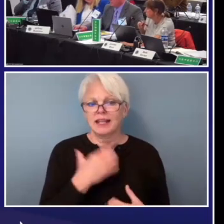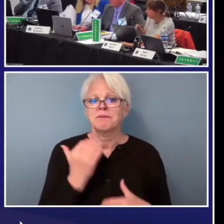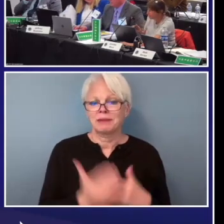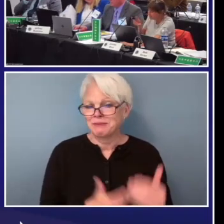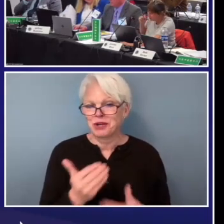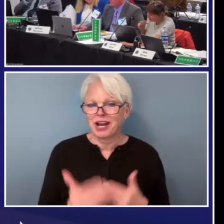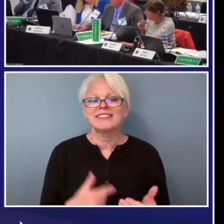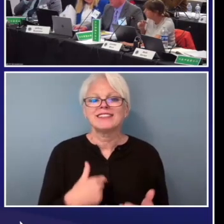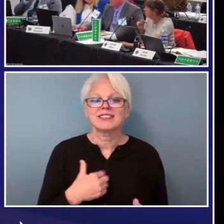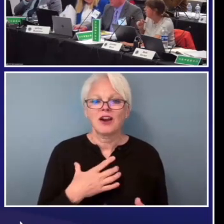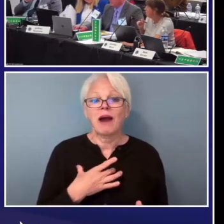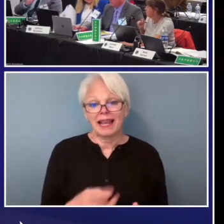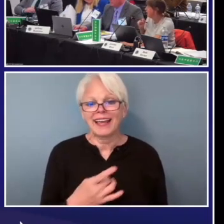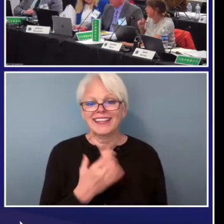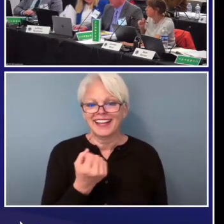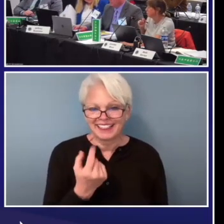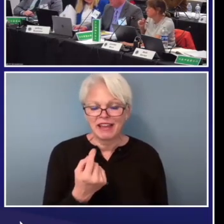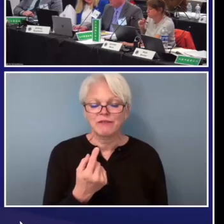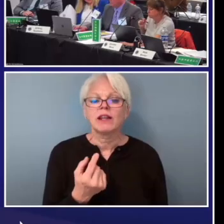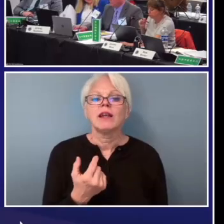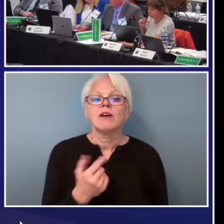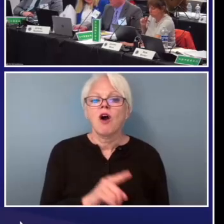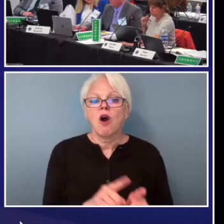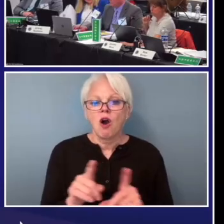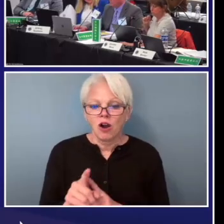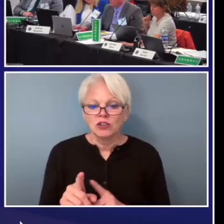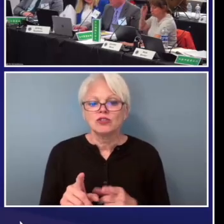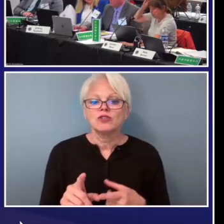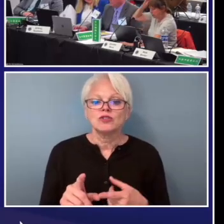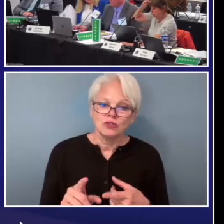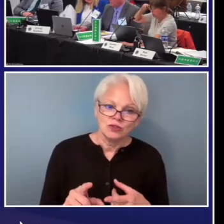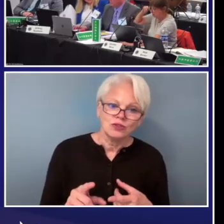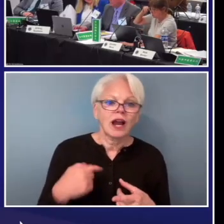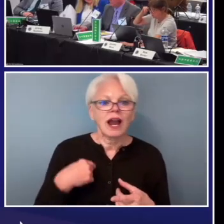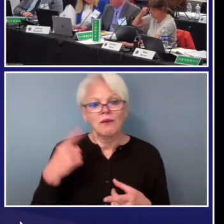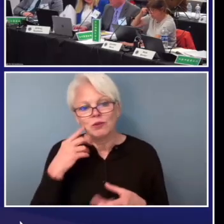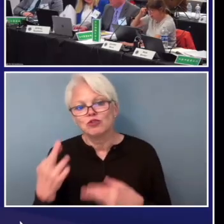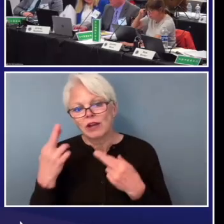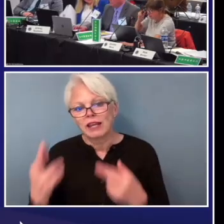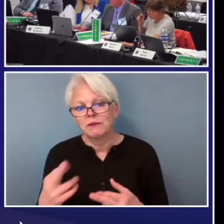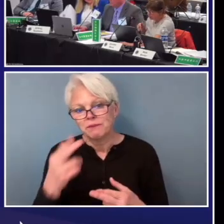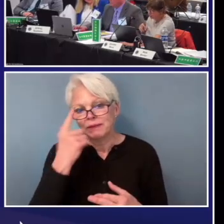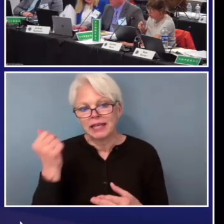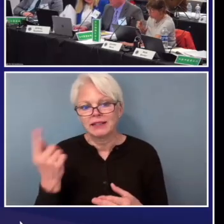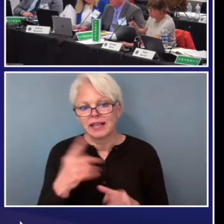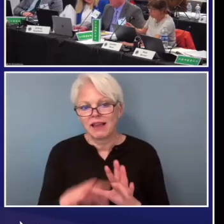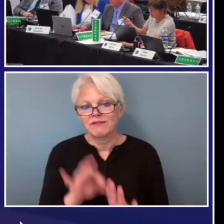So I like 11. I actually also, though, might recommend because I always find that when you're complaining